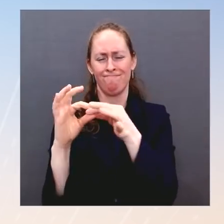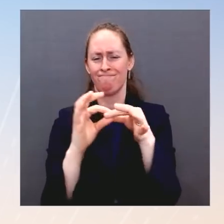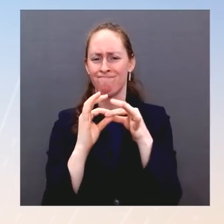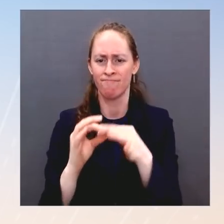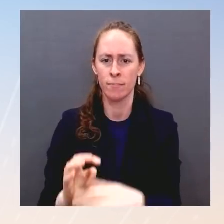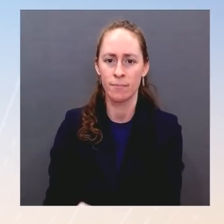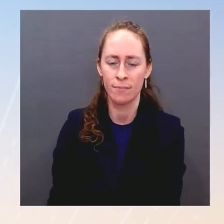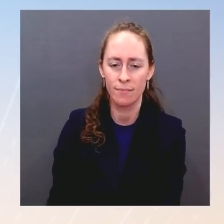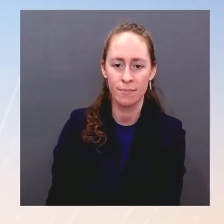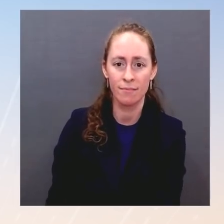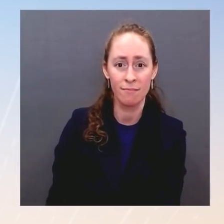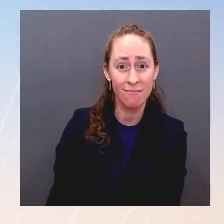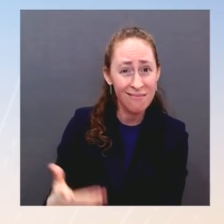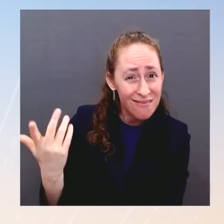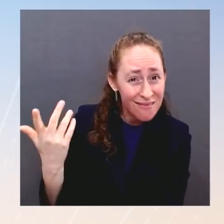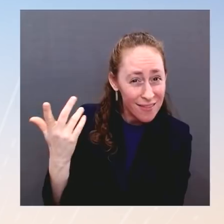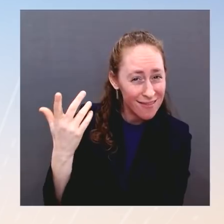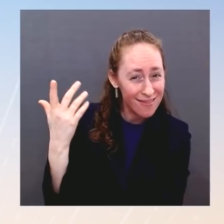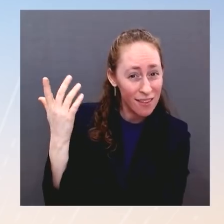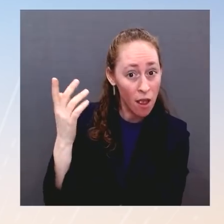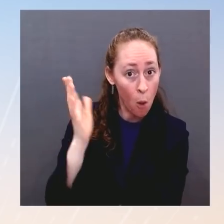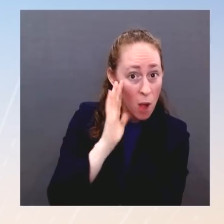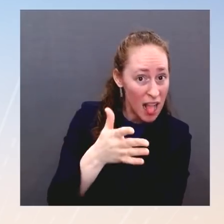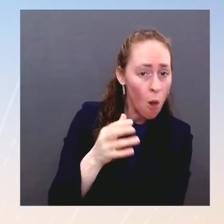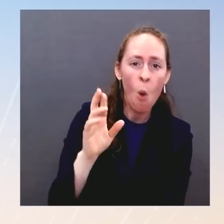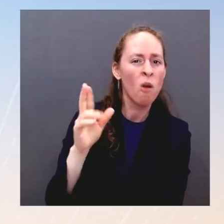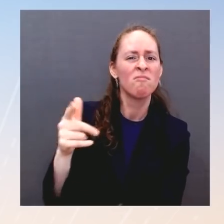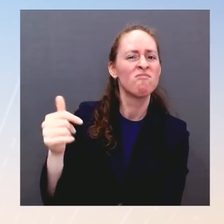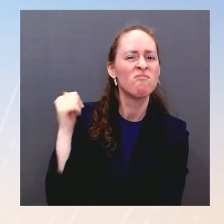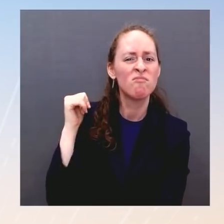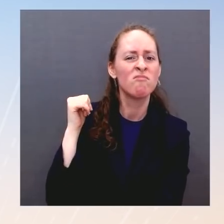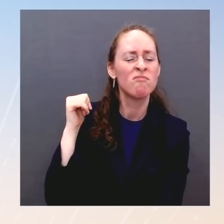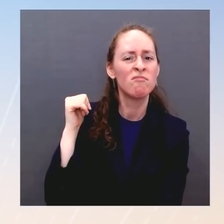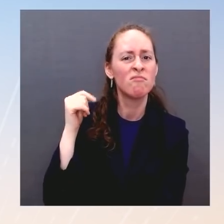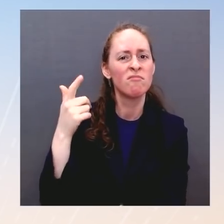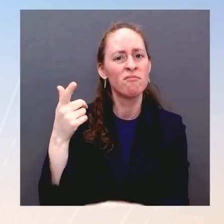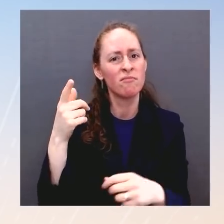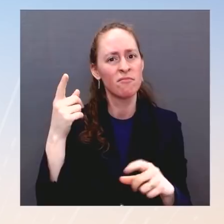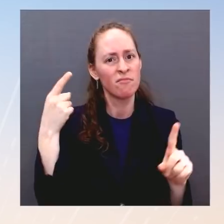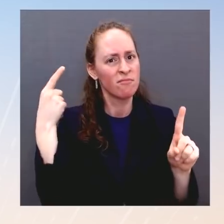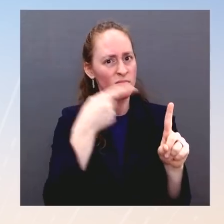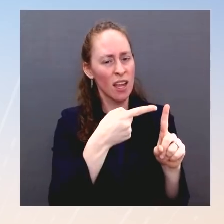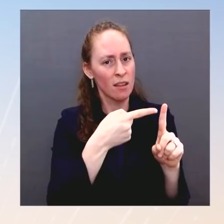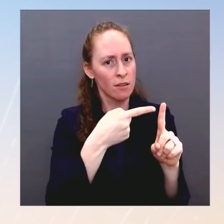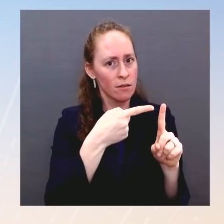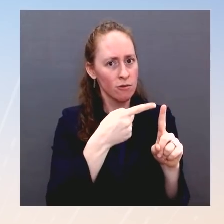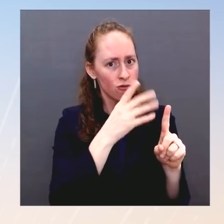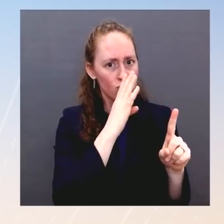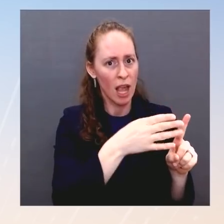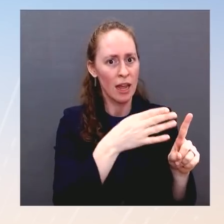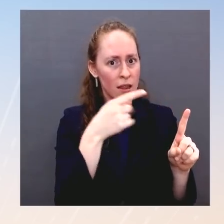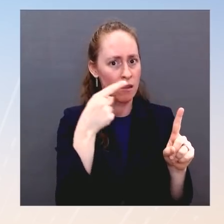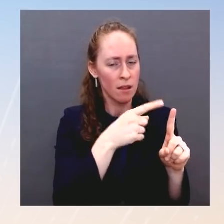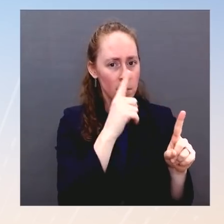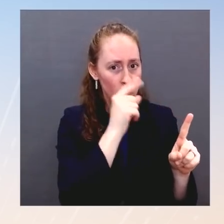other than showing that he's, you know, an outlier? Ms. Psaki: Again, I'm not going to get into his personal financial assets.